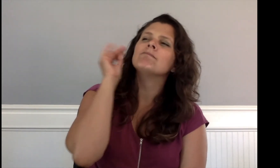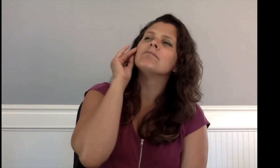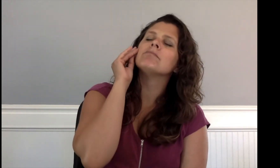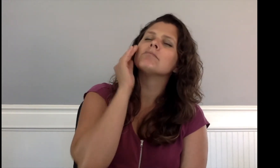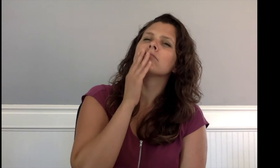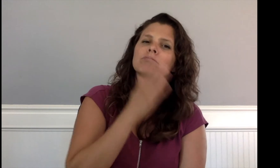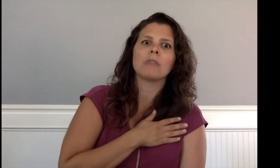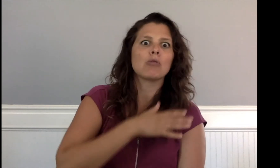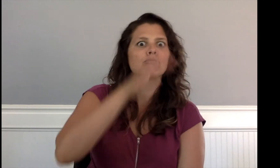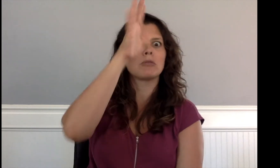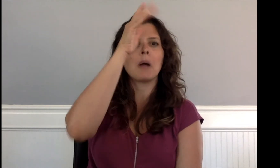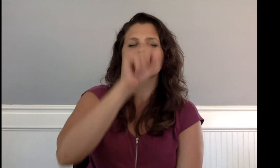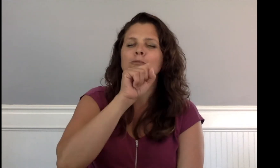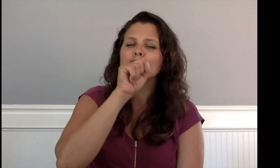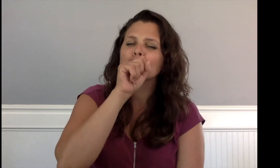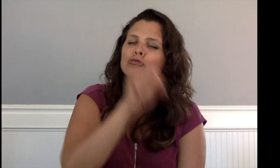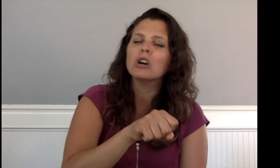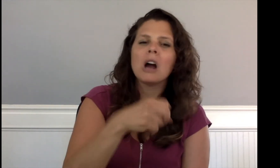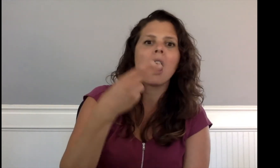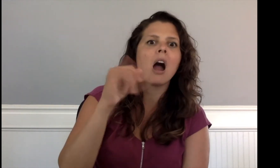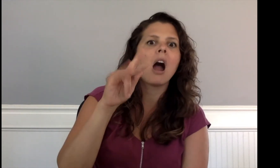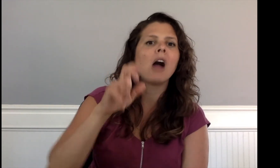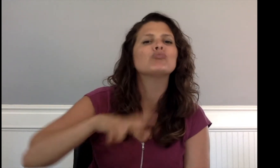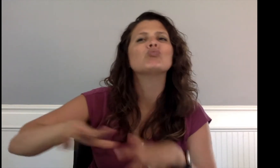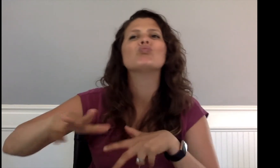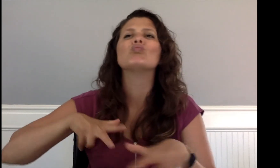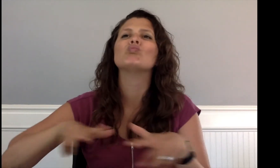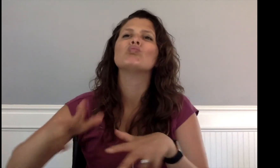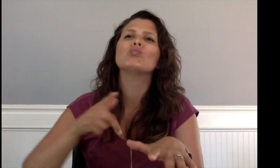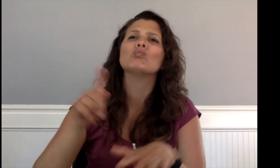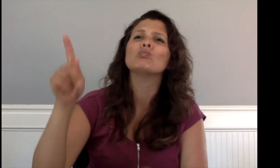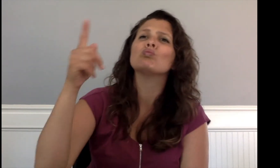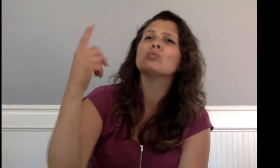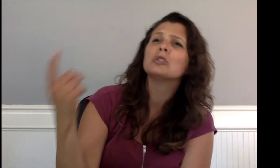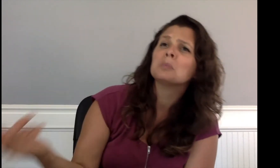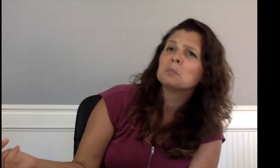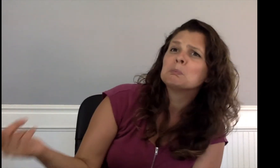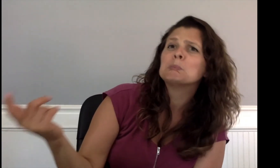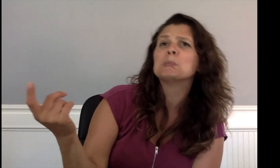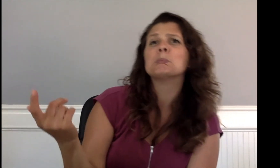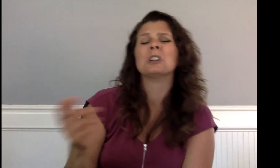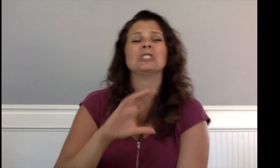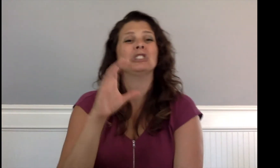Frog thought a moment. "My grandpa likes to hike."